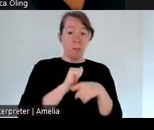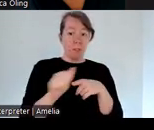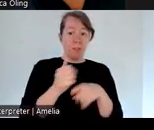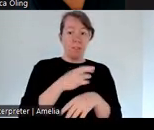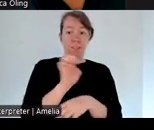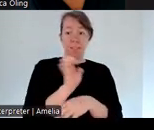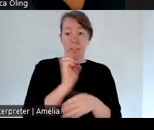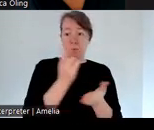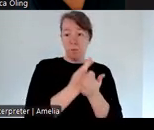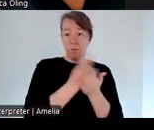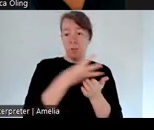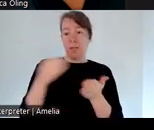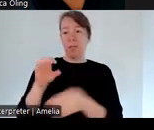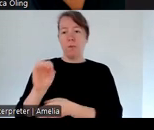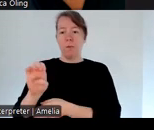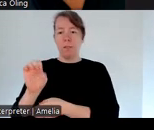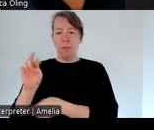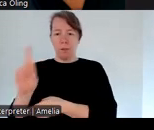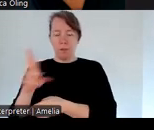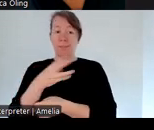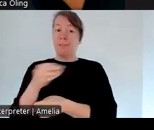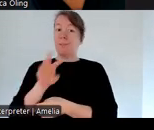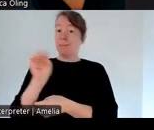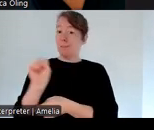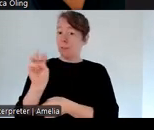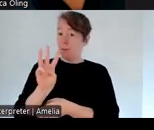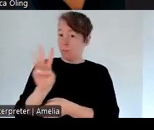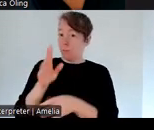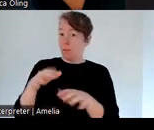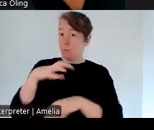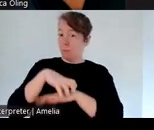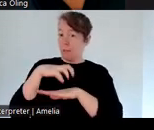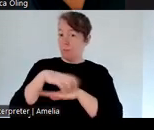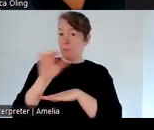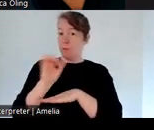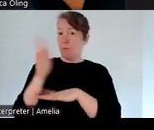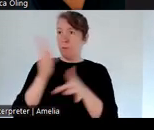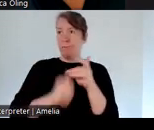And they include software platforms that are used in higher education as well as databases.